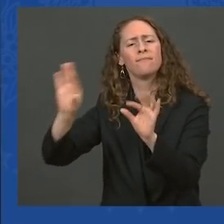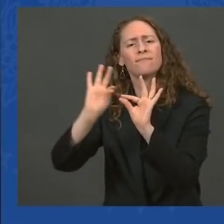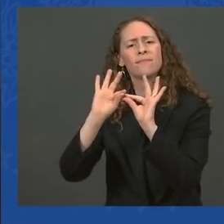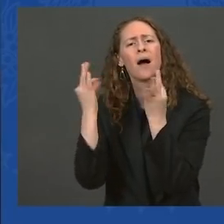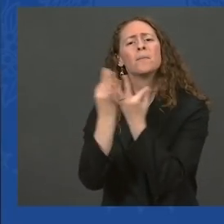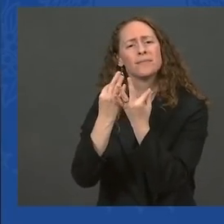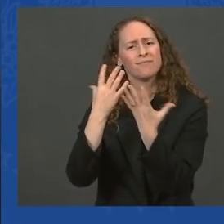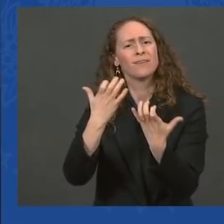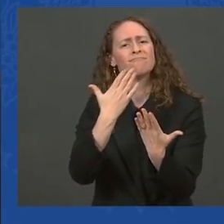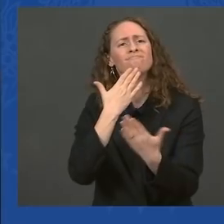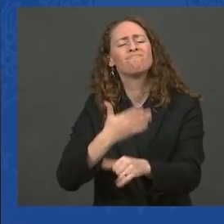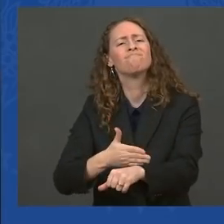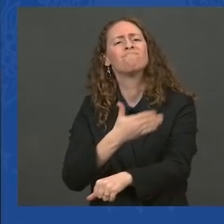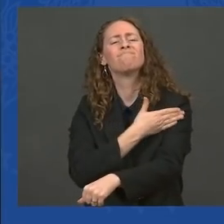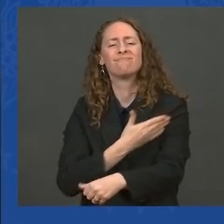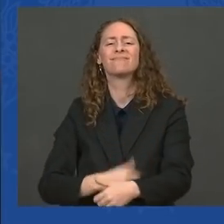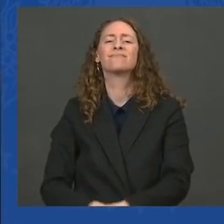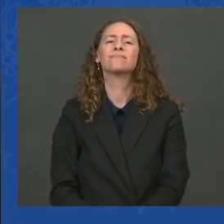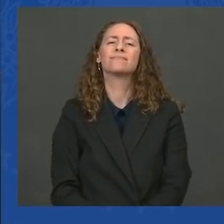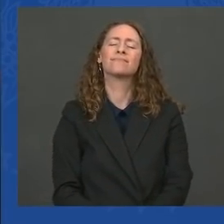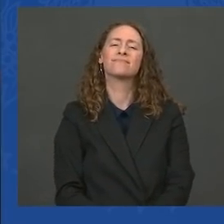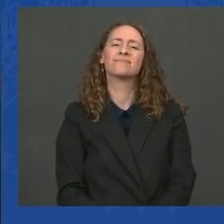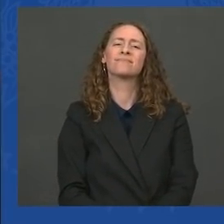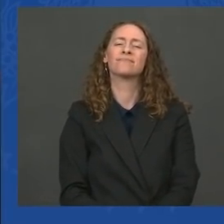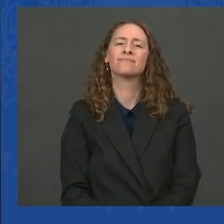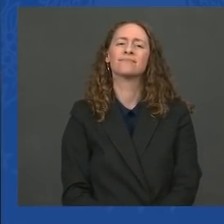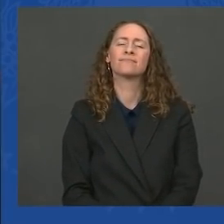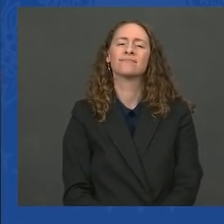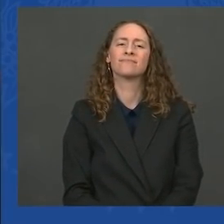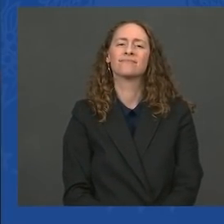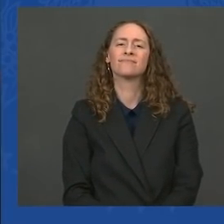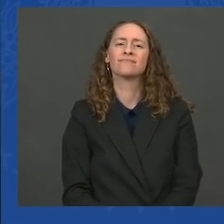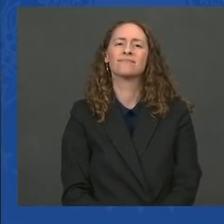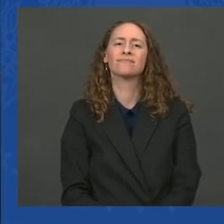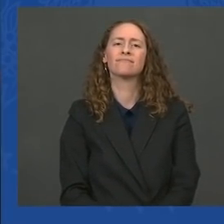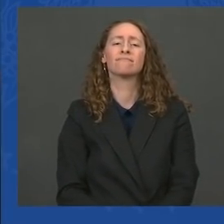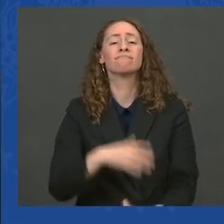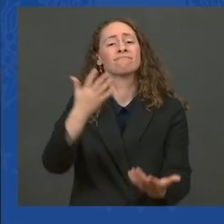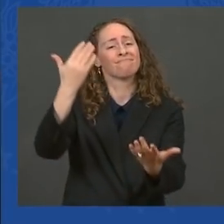This law -- this law ensures that surviving spouses and children of veterans